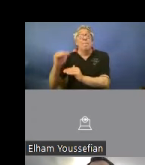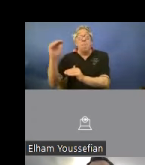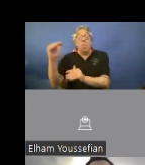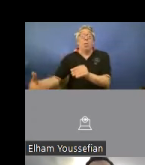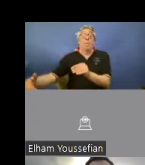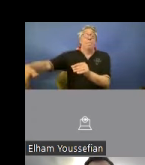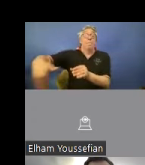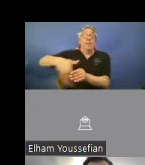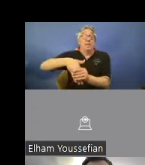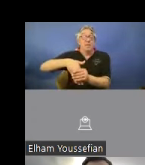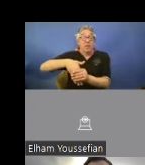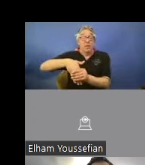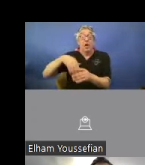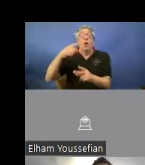of Humanitarian Action.